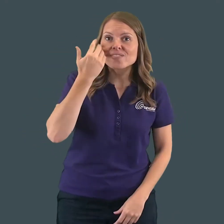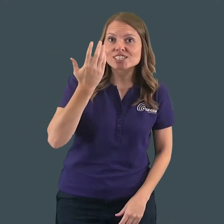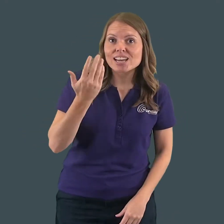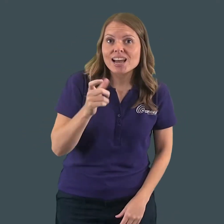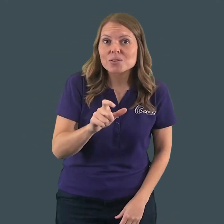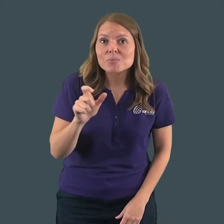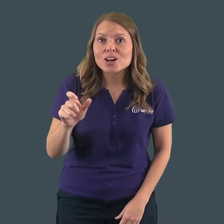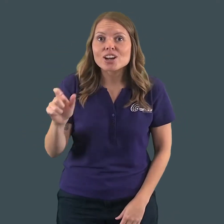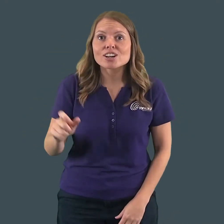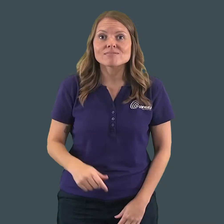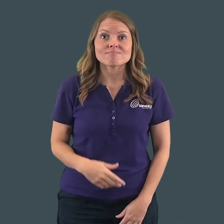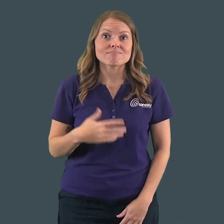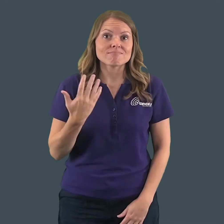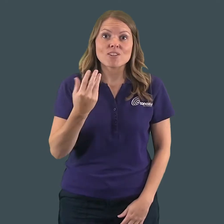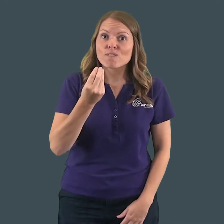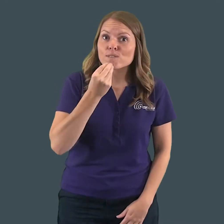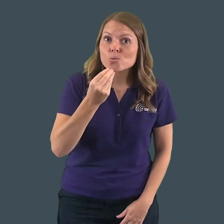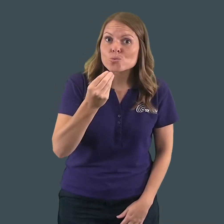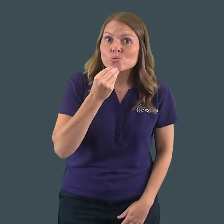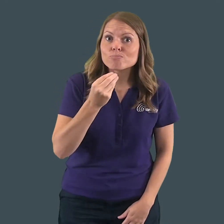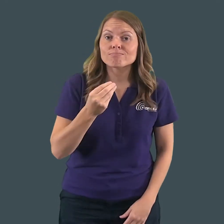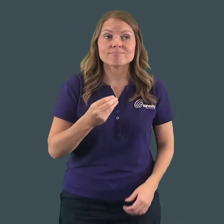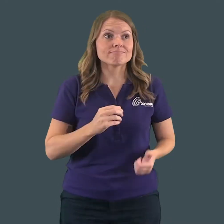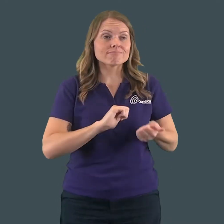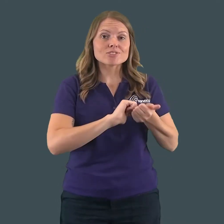‘Everyday words’, ‘Food’, ‘Sport’, 5 00:00:24,000 --> 00:00:33,000 ‘Workplace’, Animals, ‘Services’, ‘Education’ and others.